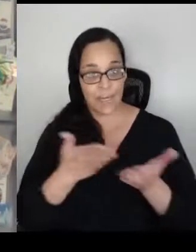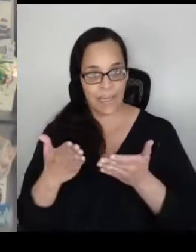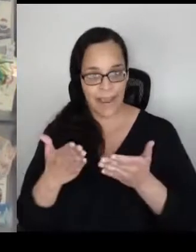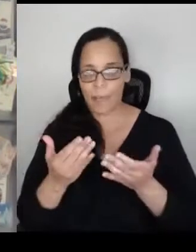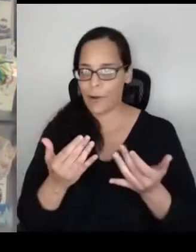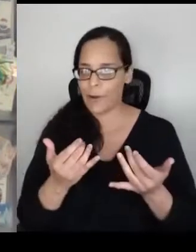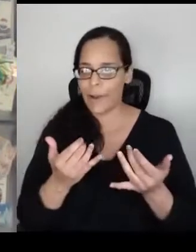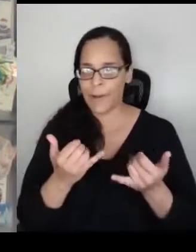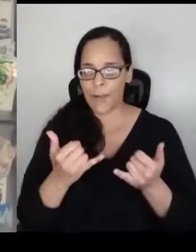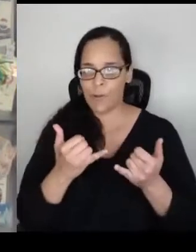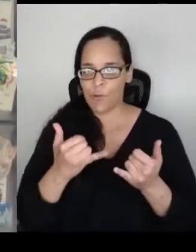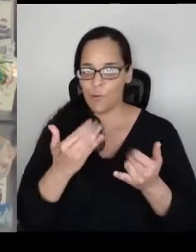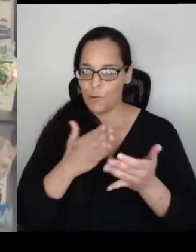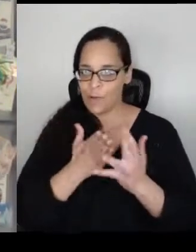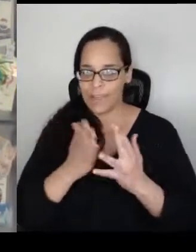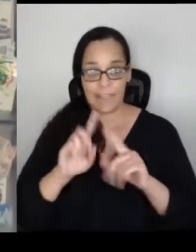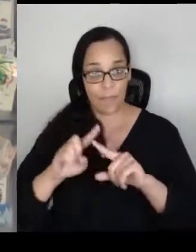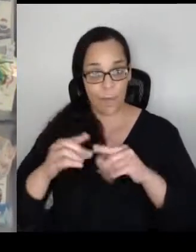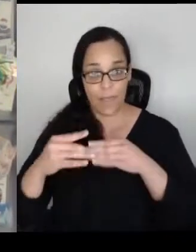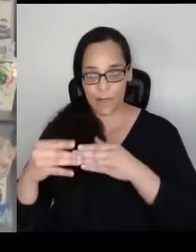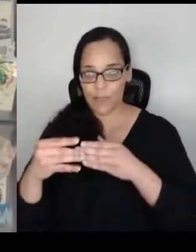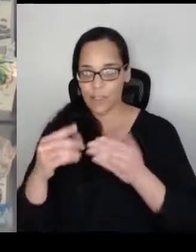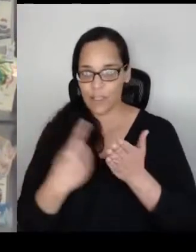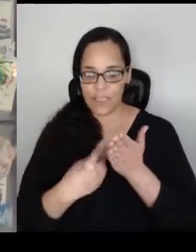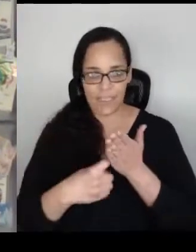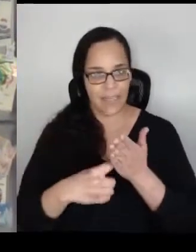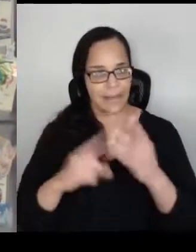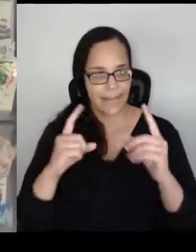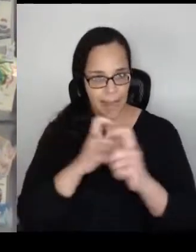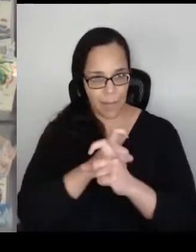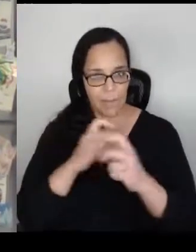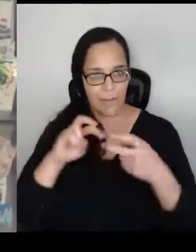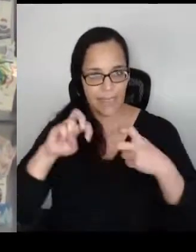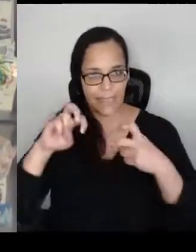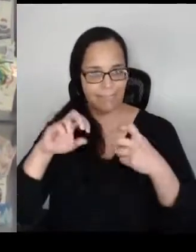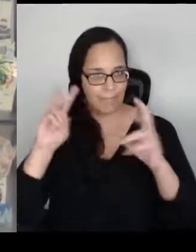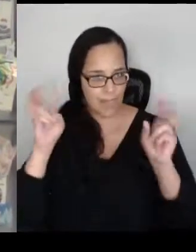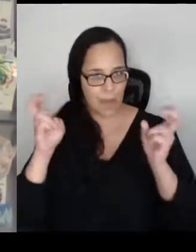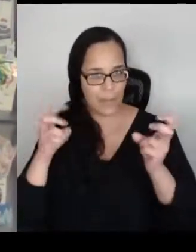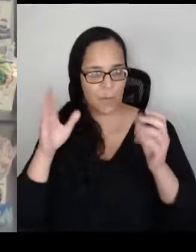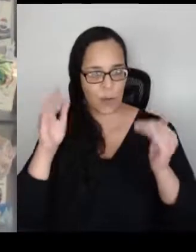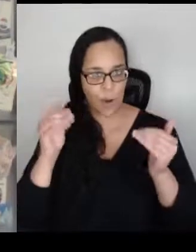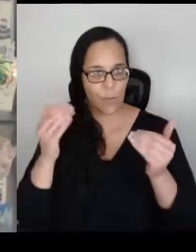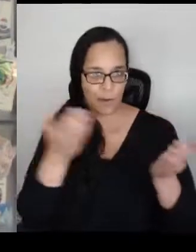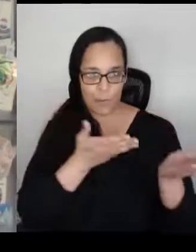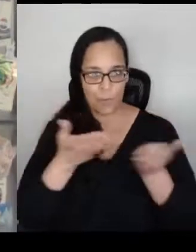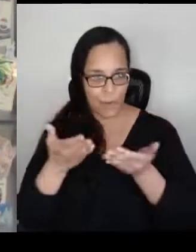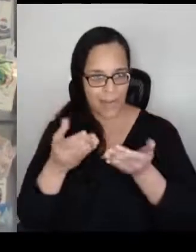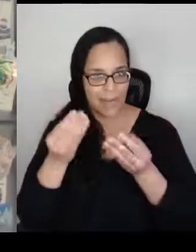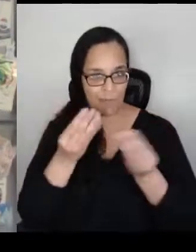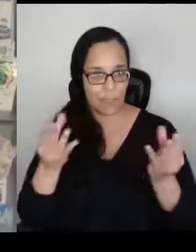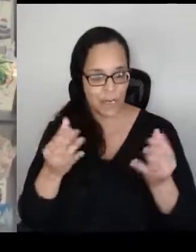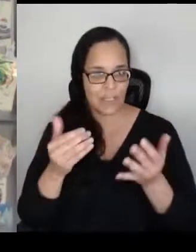will provide information and ideas that will be helpful to us all. We will have time for an audience Q&A towards the end,